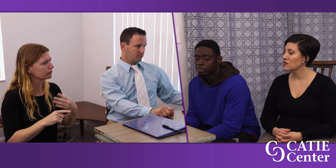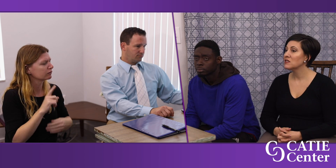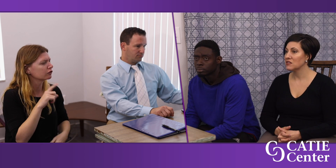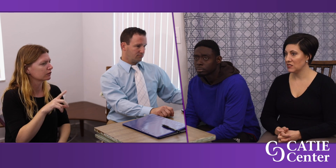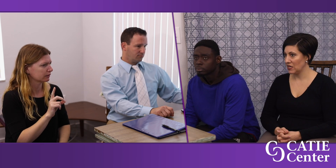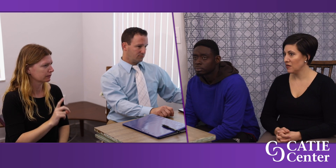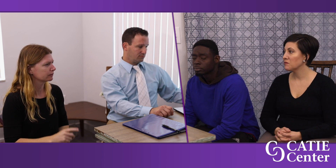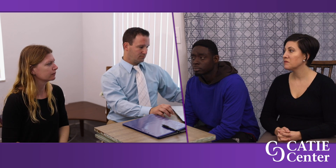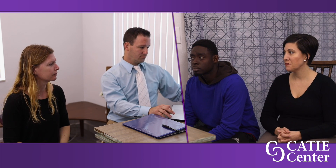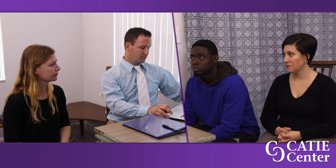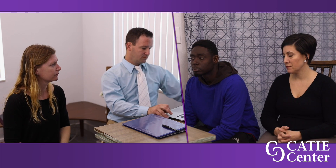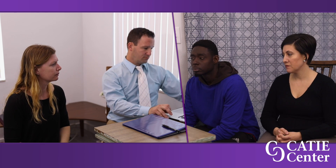D.